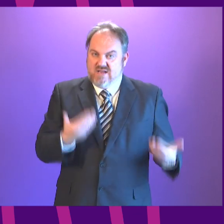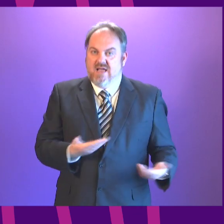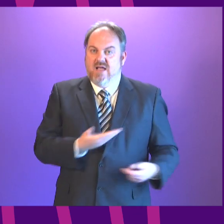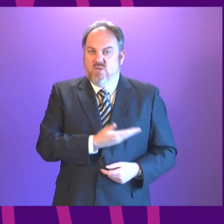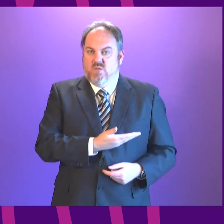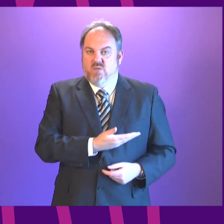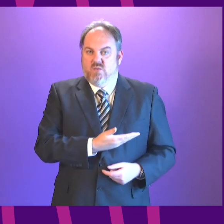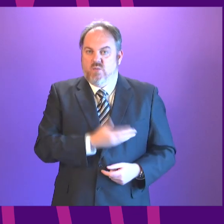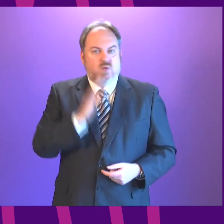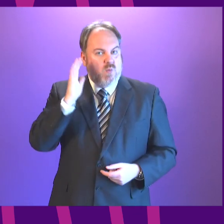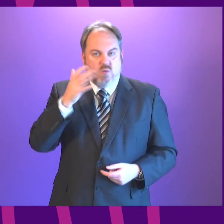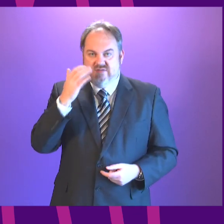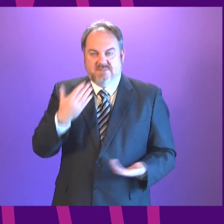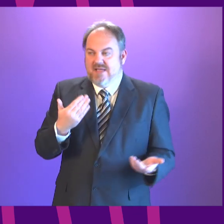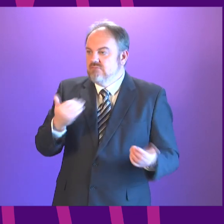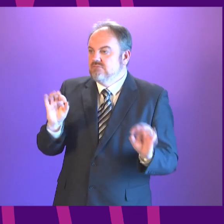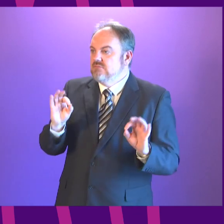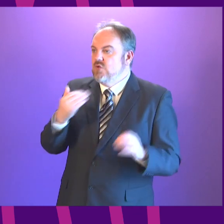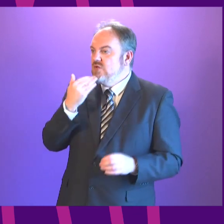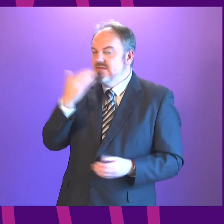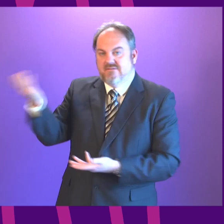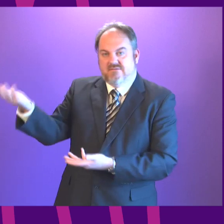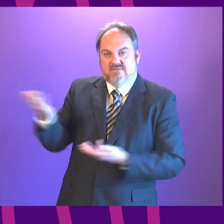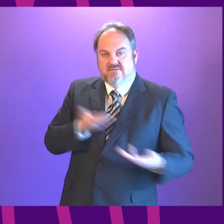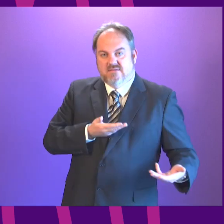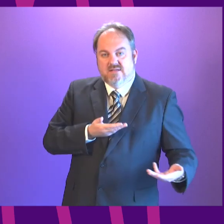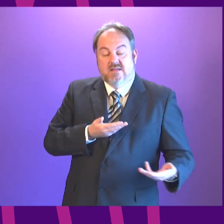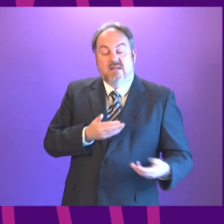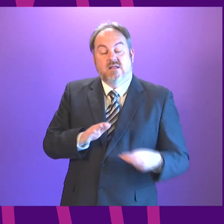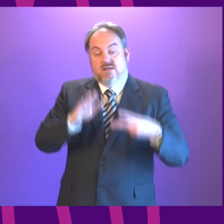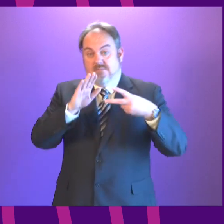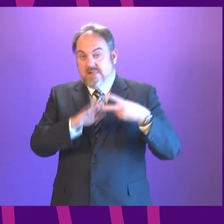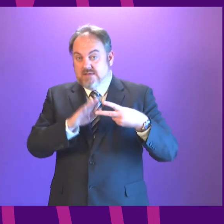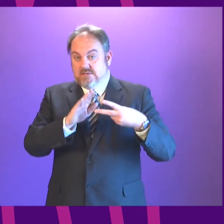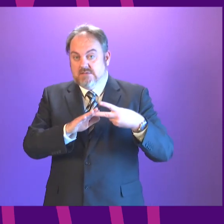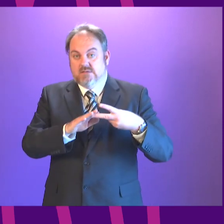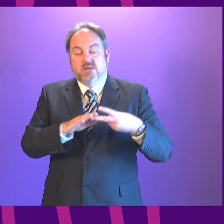resilience committee meeting yesterday. We also have no immediate concerns about food